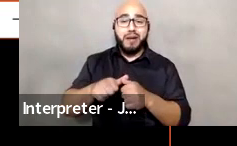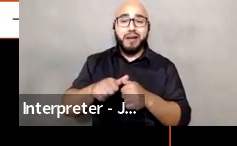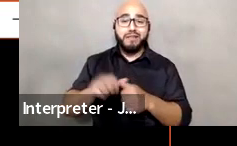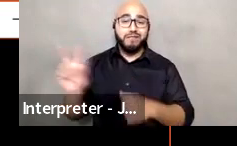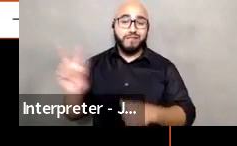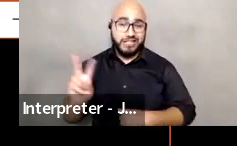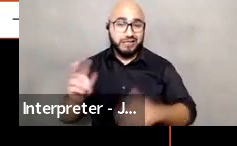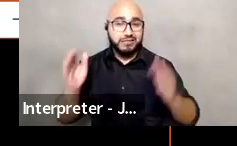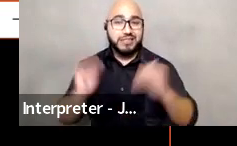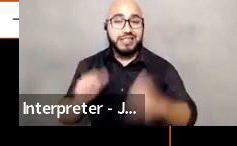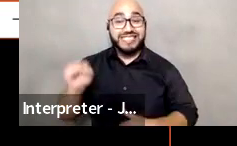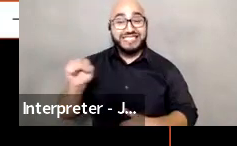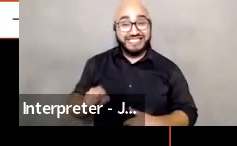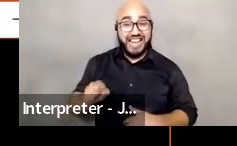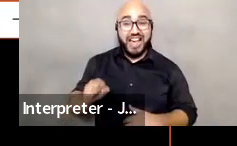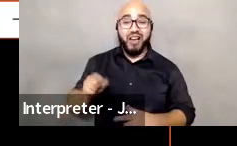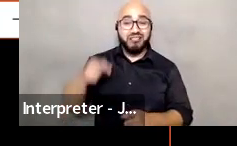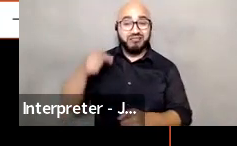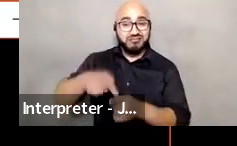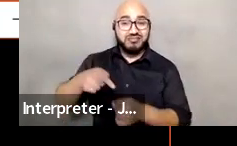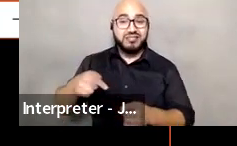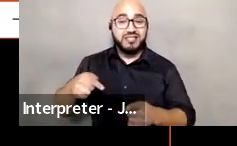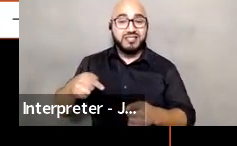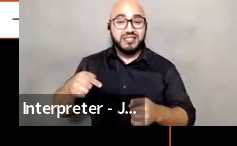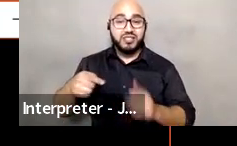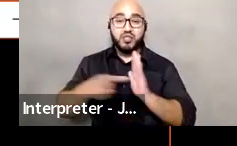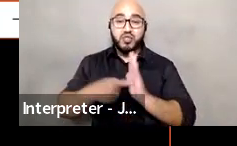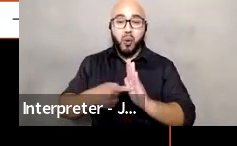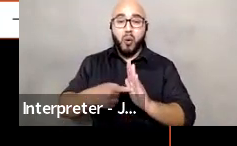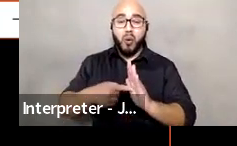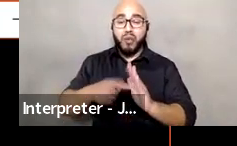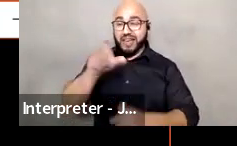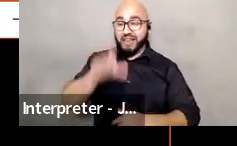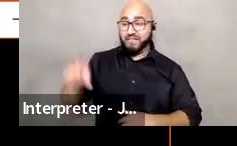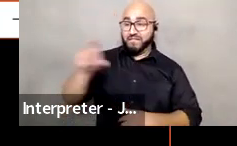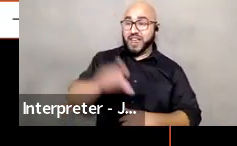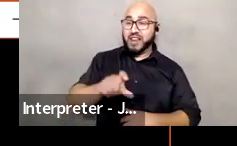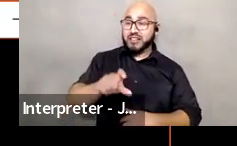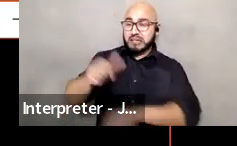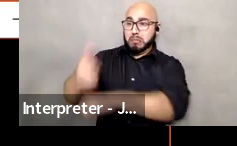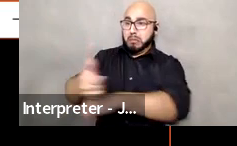Explain on its war monuments. The Confederacy. Of course, the plain truth.